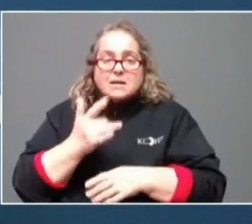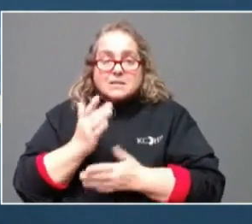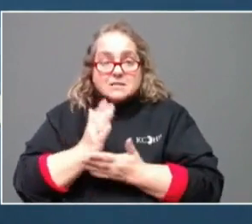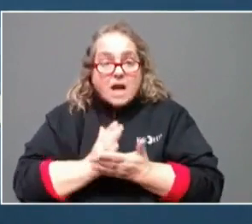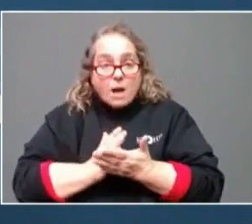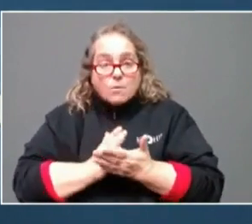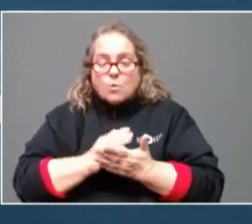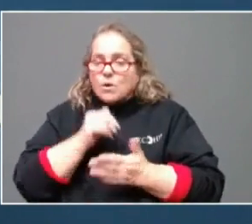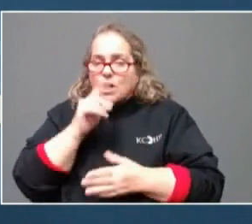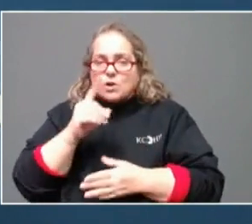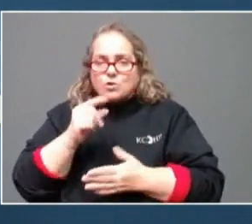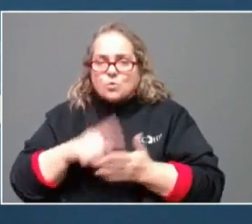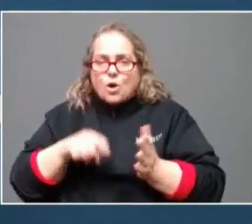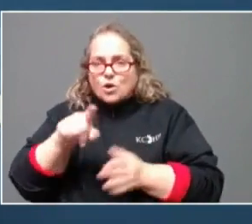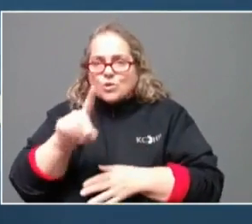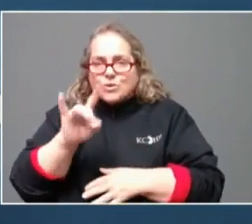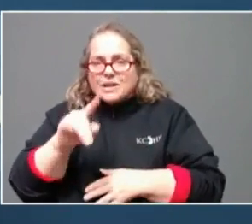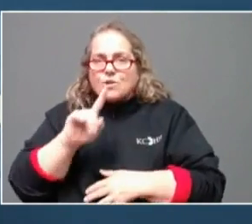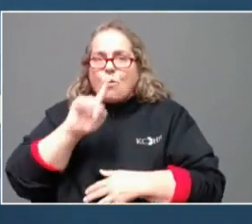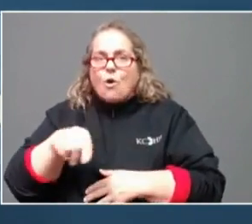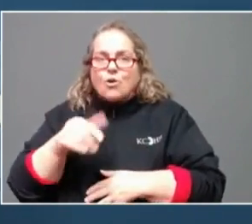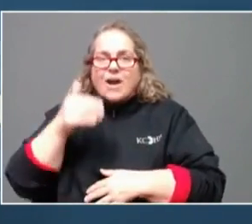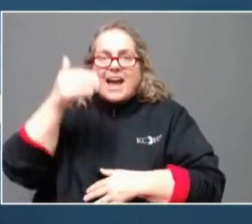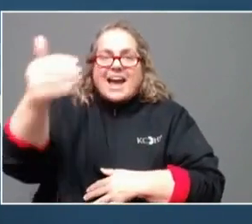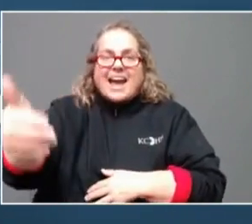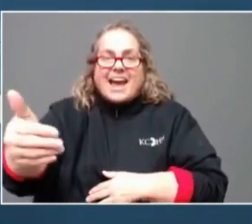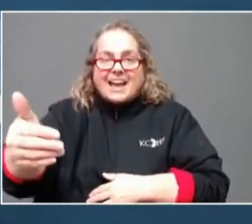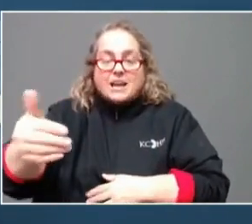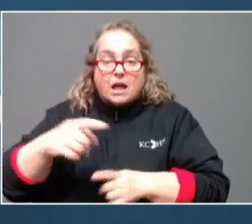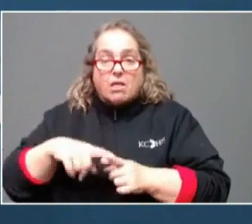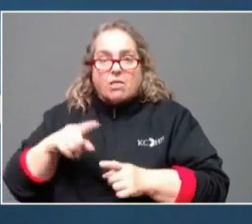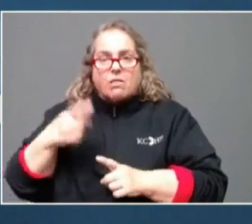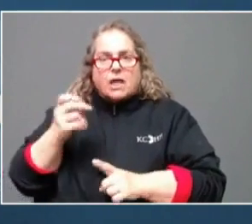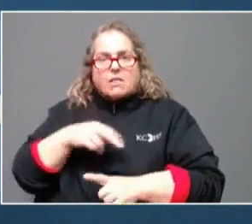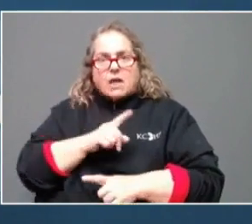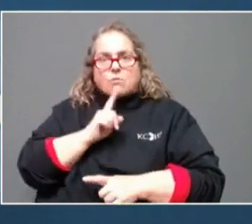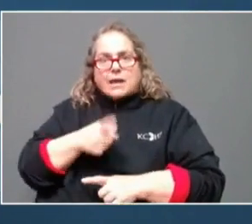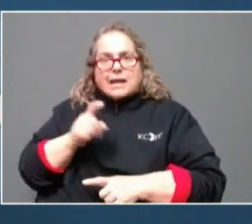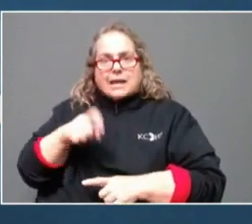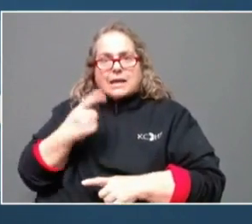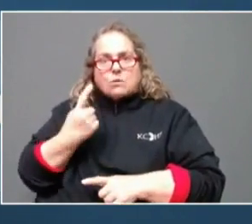order ahead. But then they'll really need one um quickly at a certain moment.